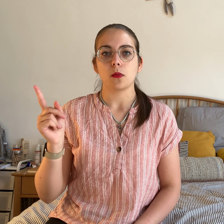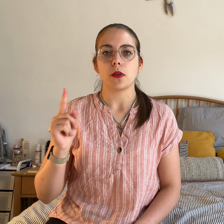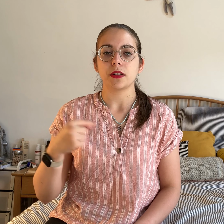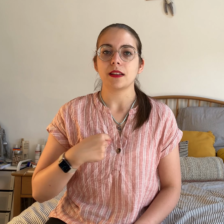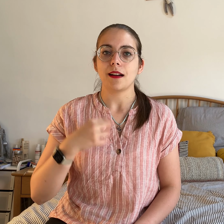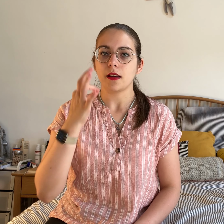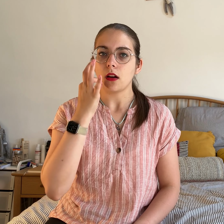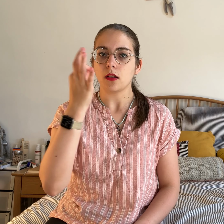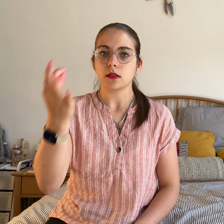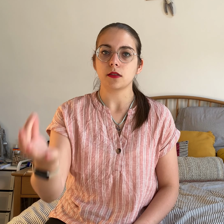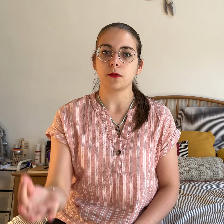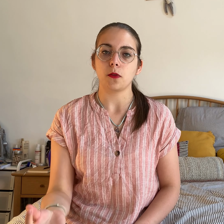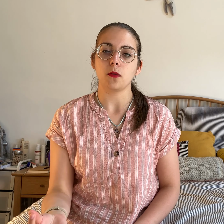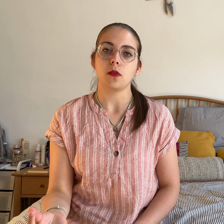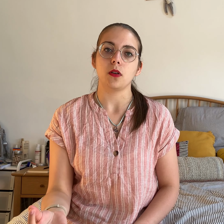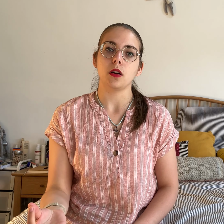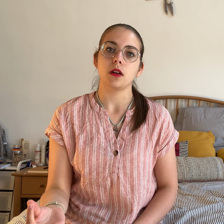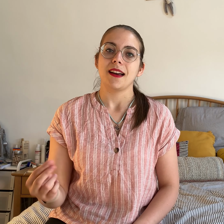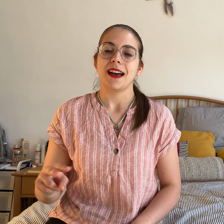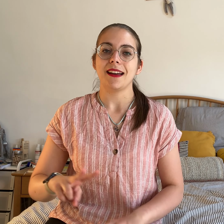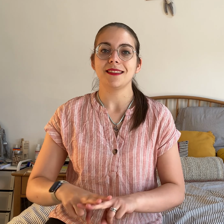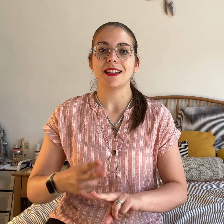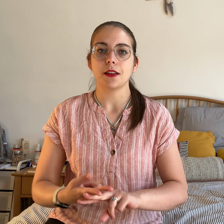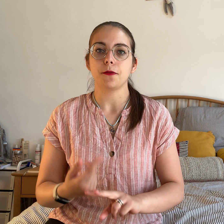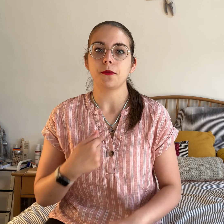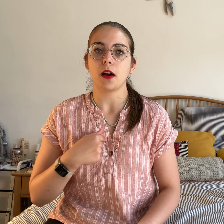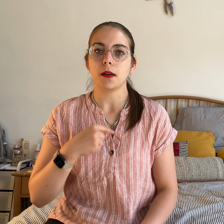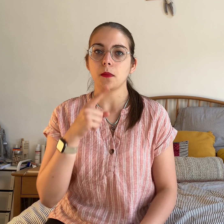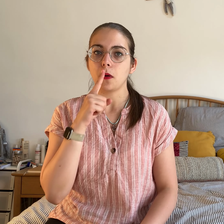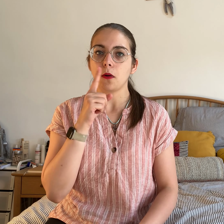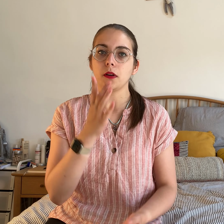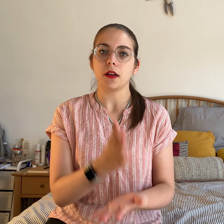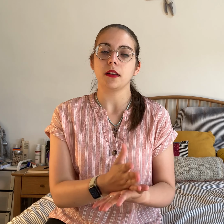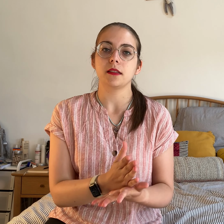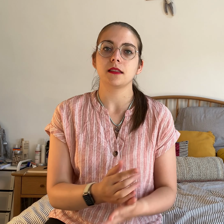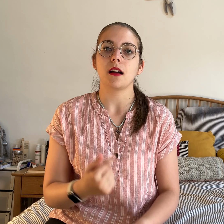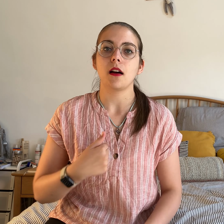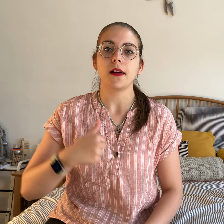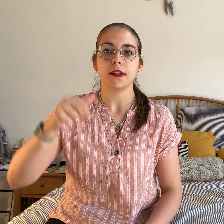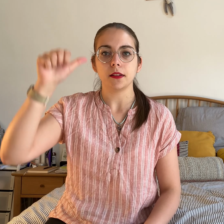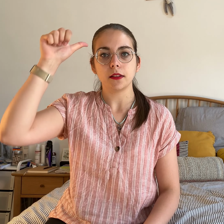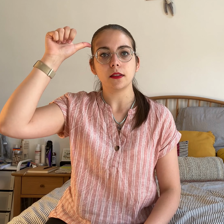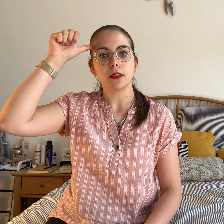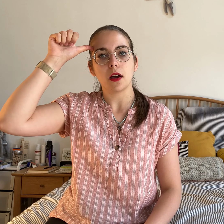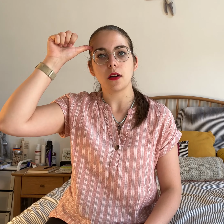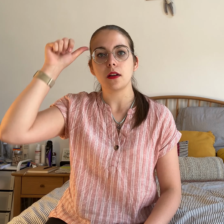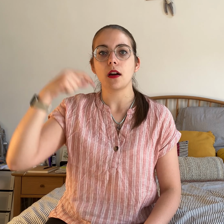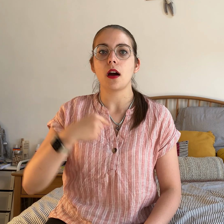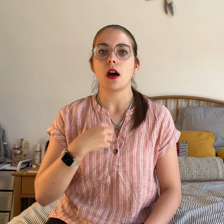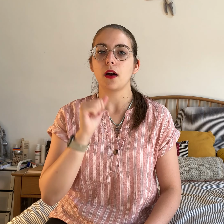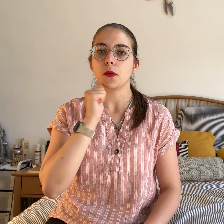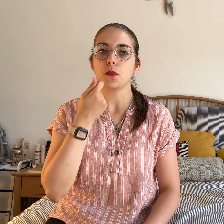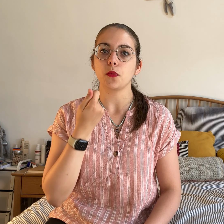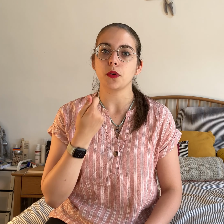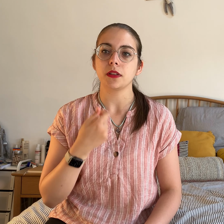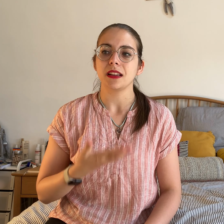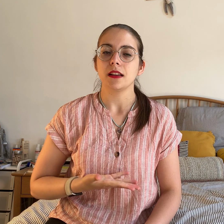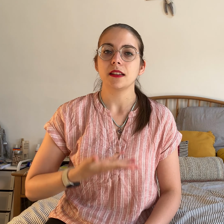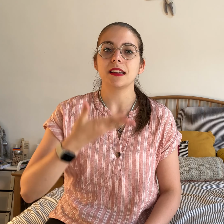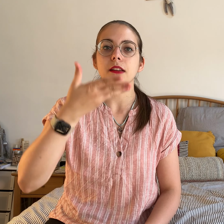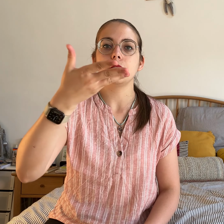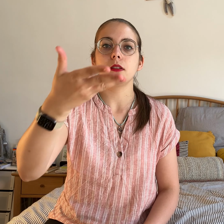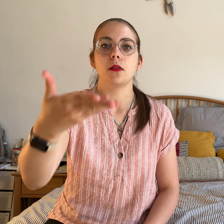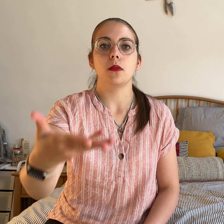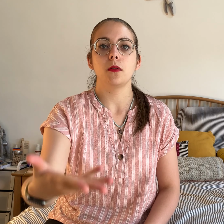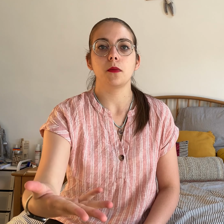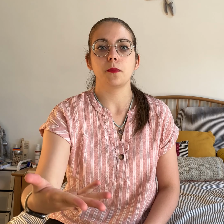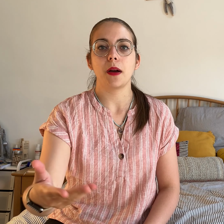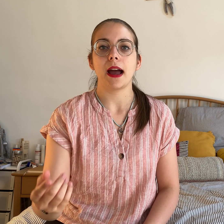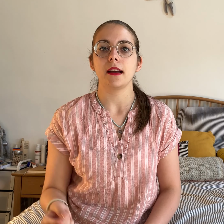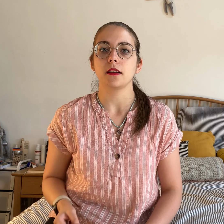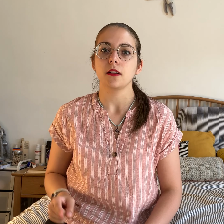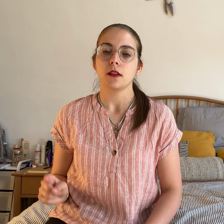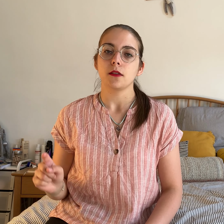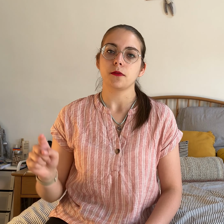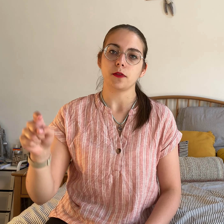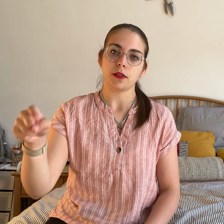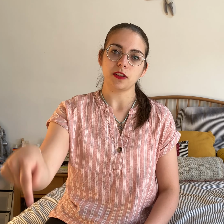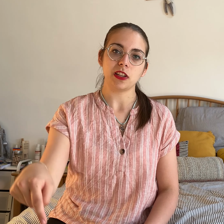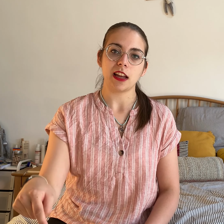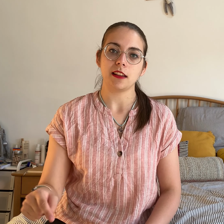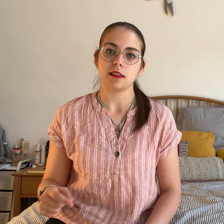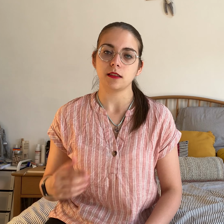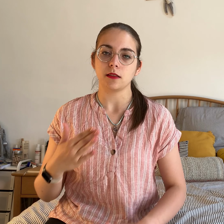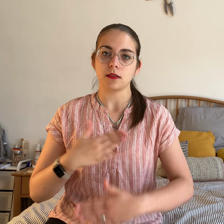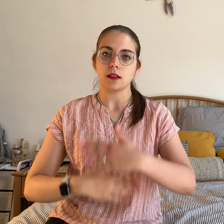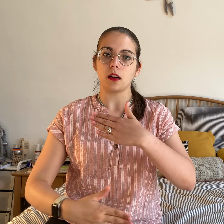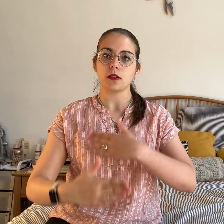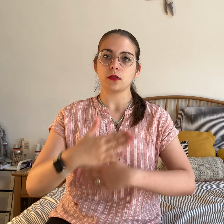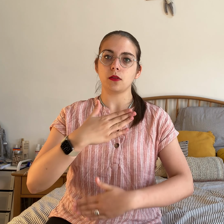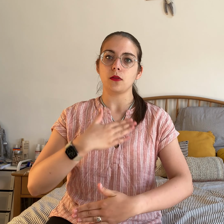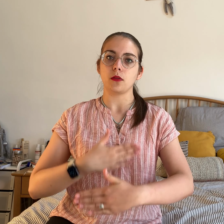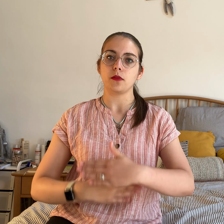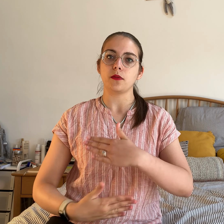what I asked for. If I'm honest I know I would give it all back for a chance to start over